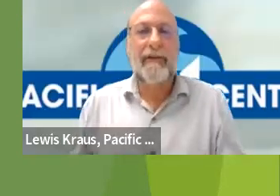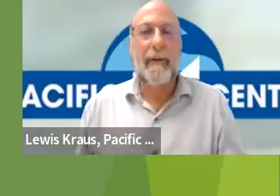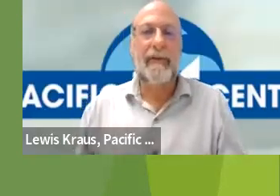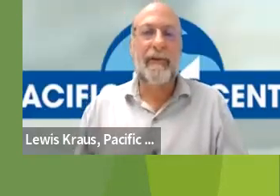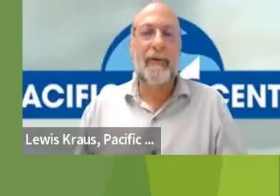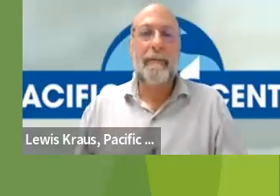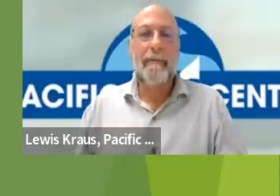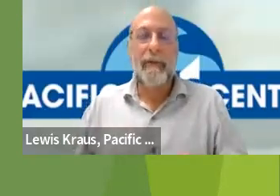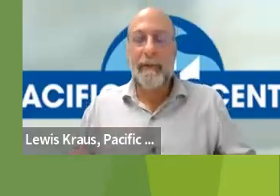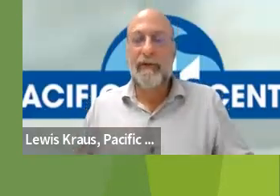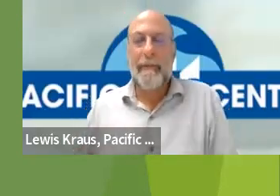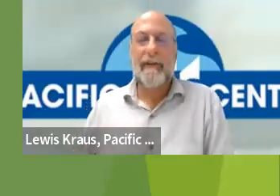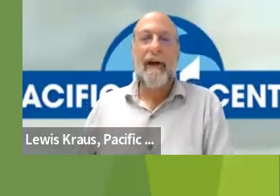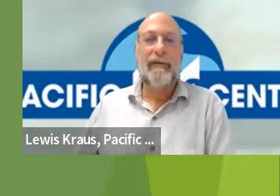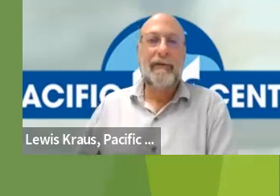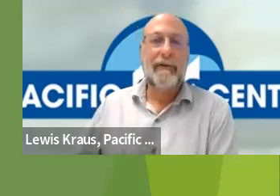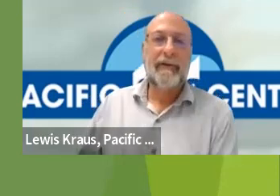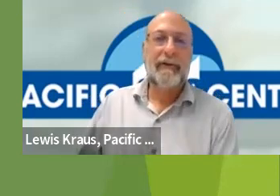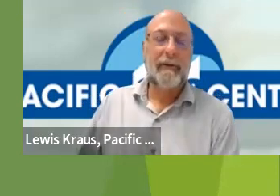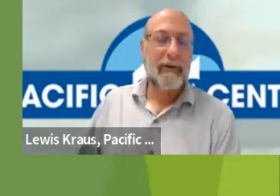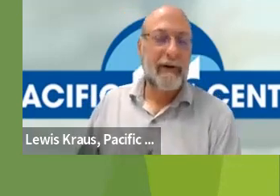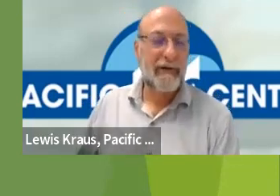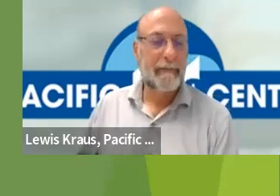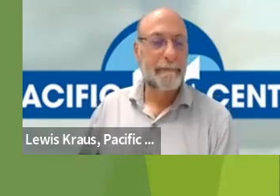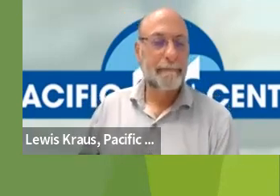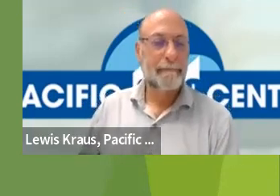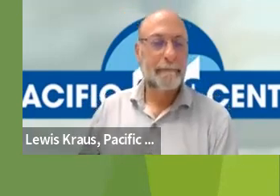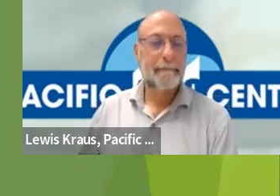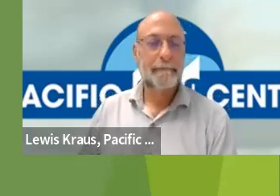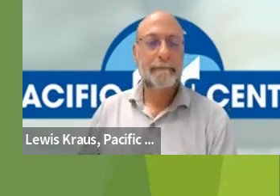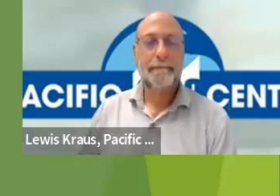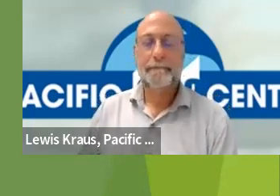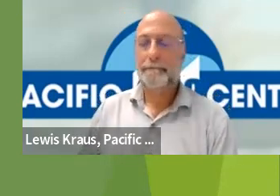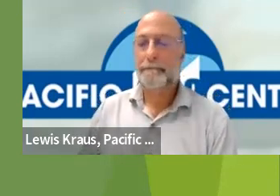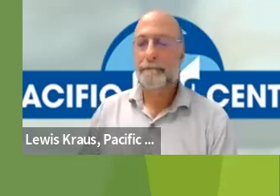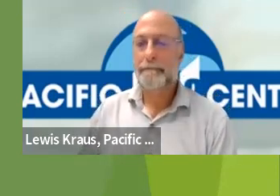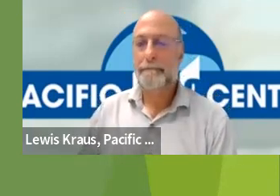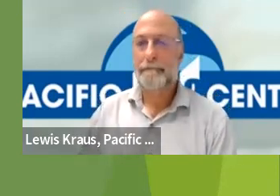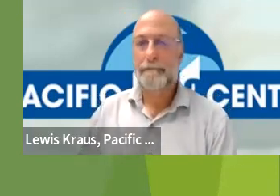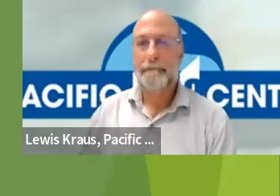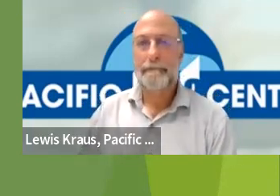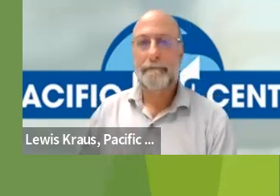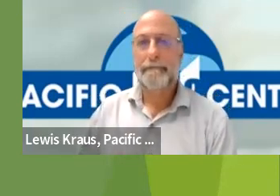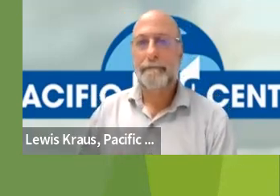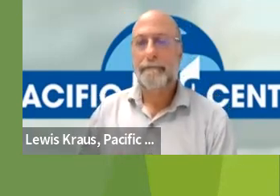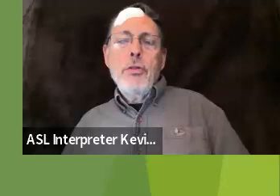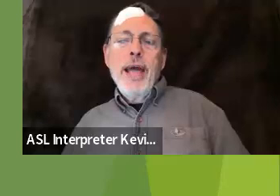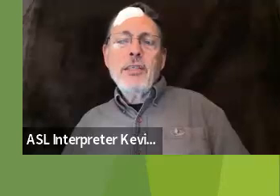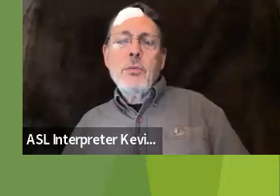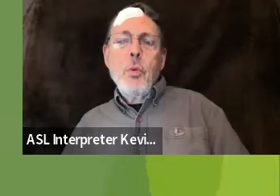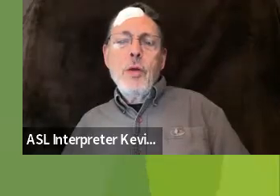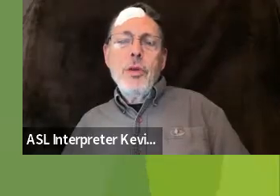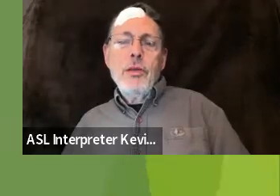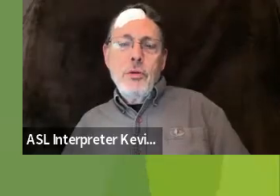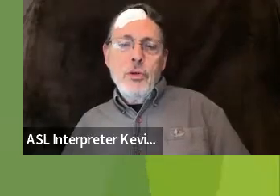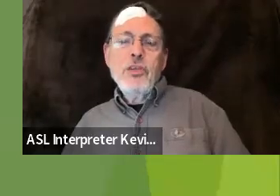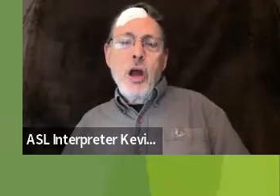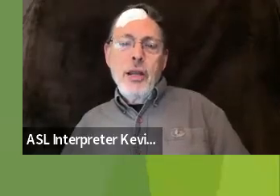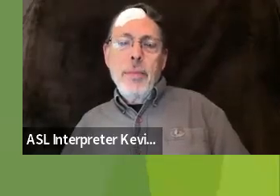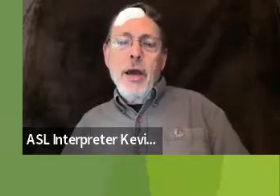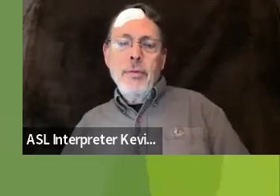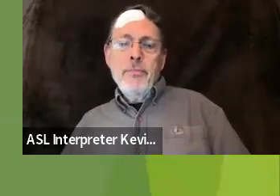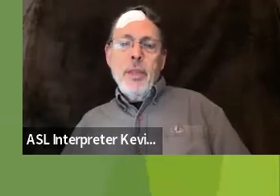So that's what we were just talking about.